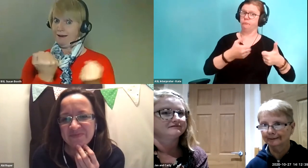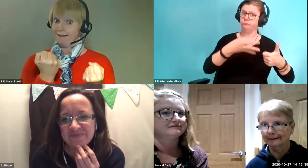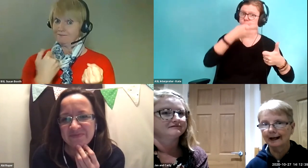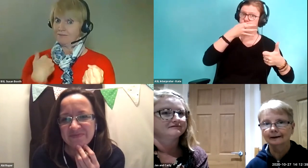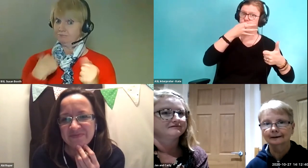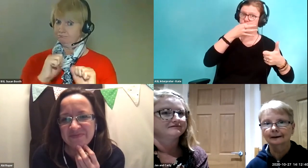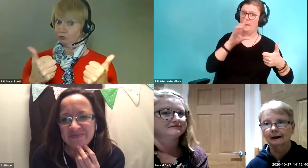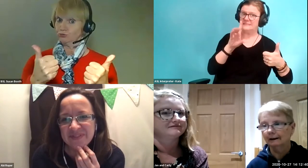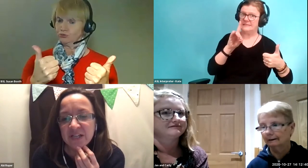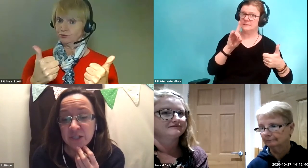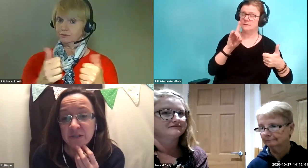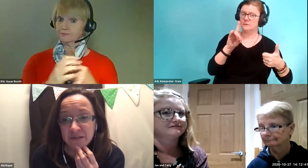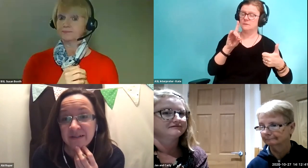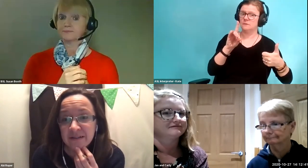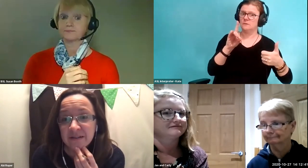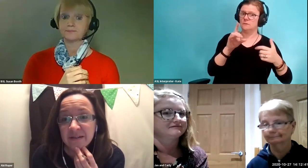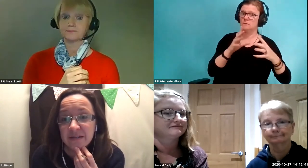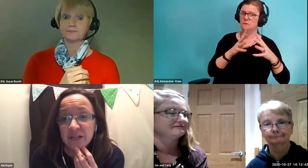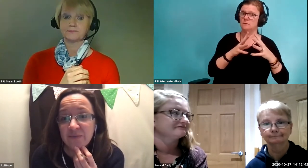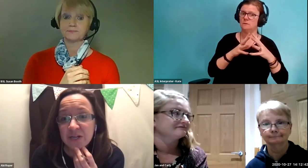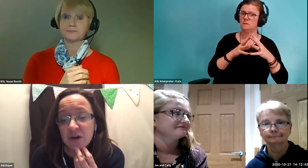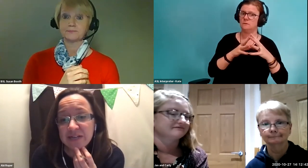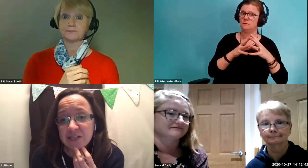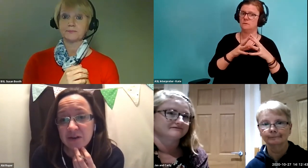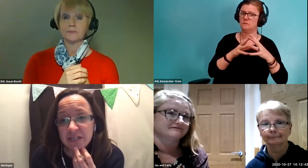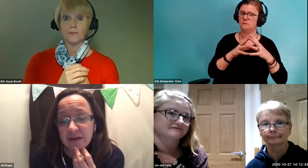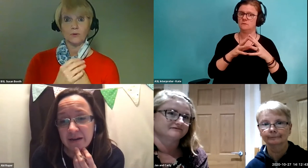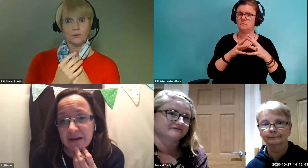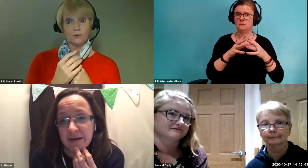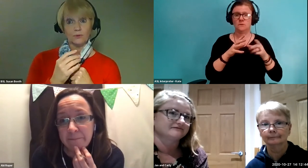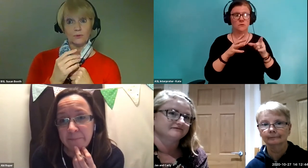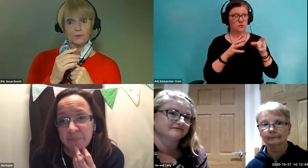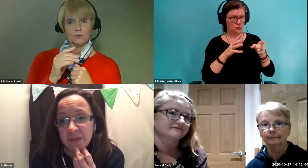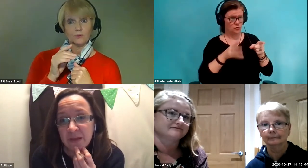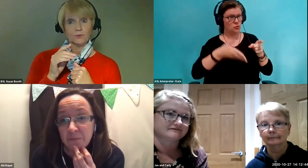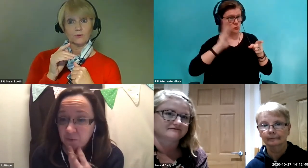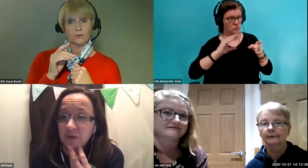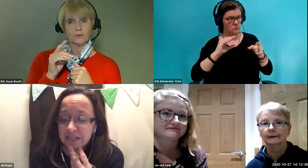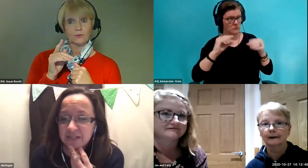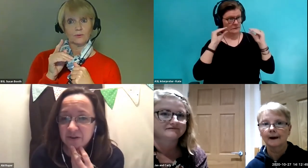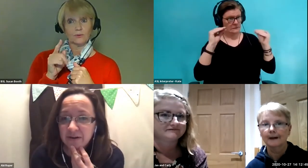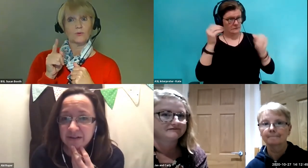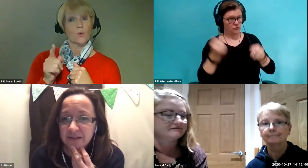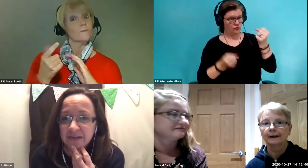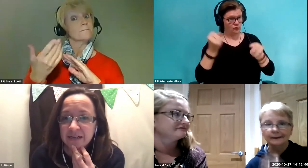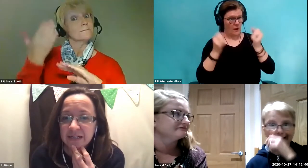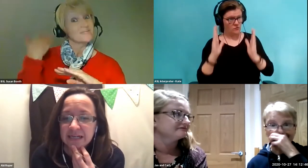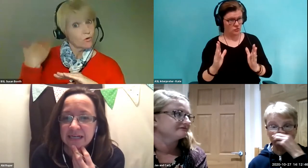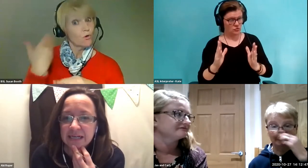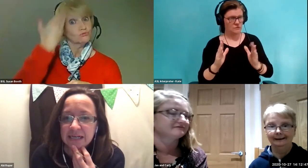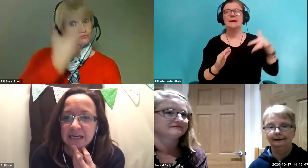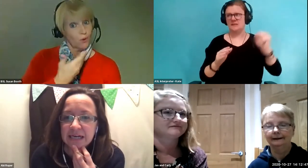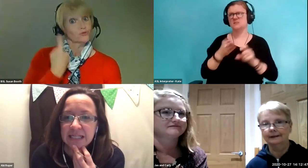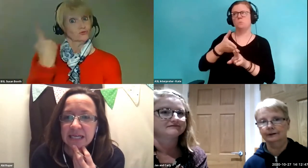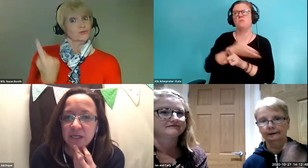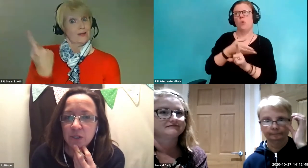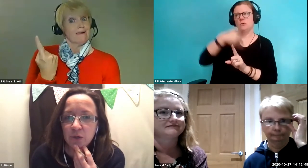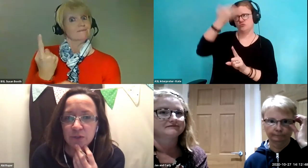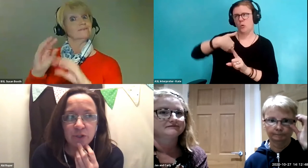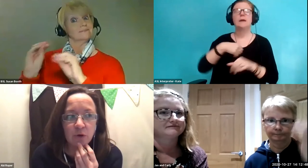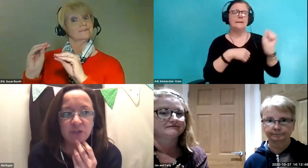yeah so you've been a driving instructor um before you had the stroke yes yes and then you stopped